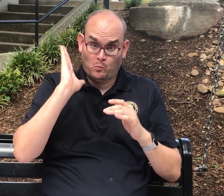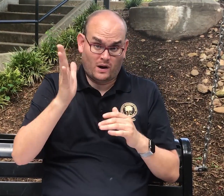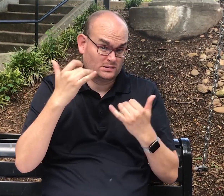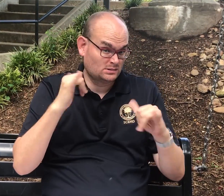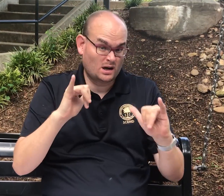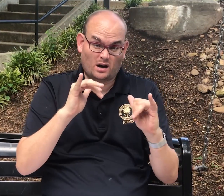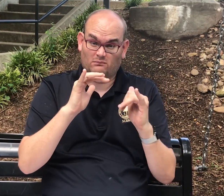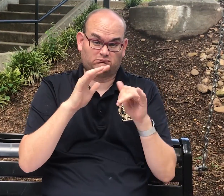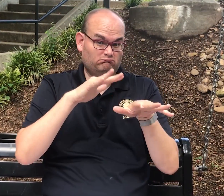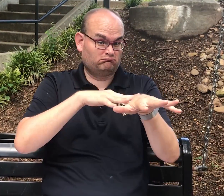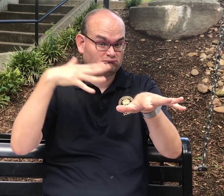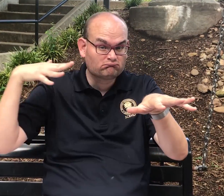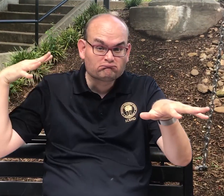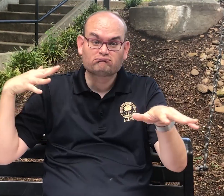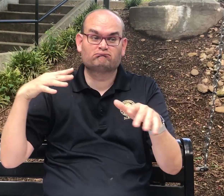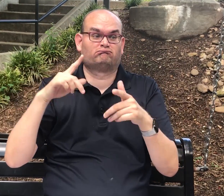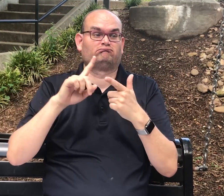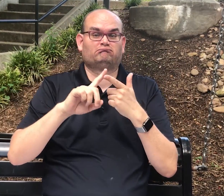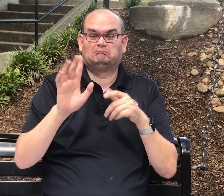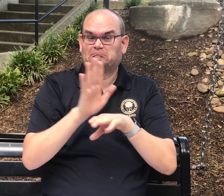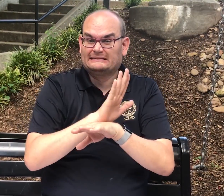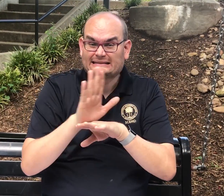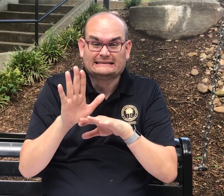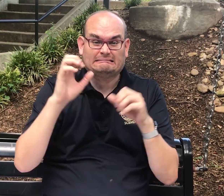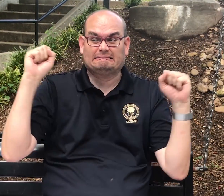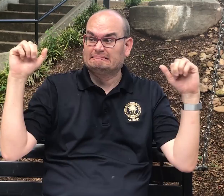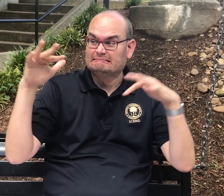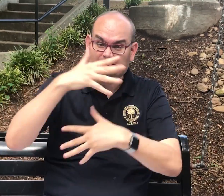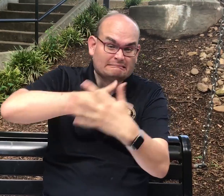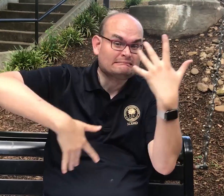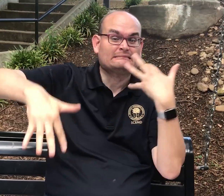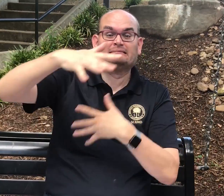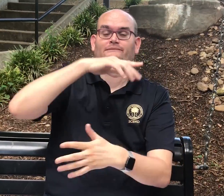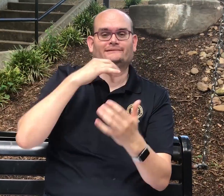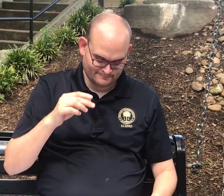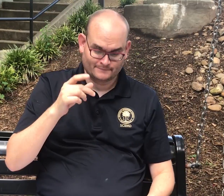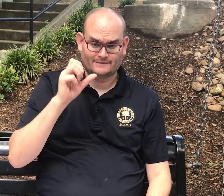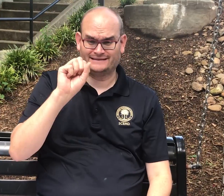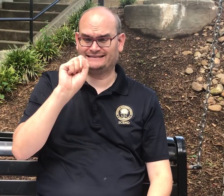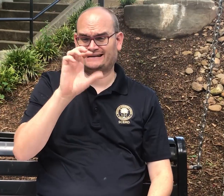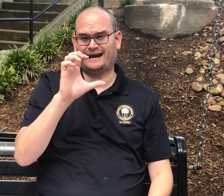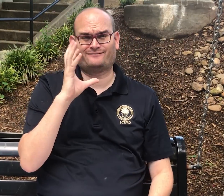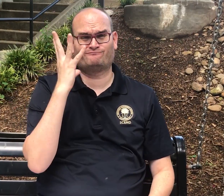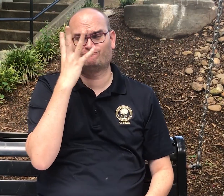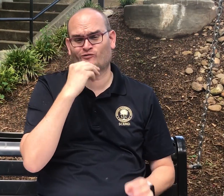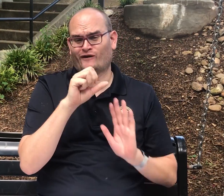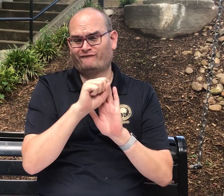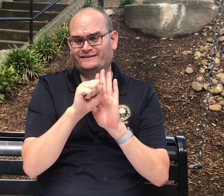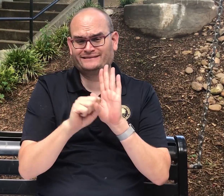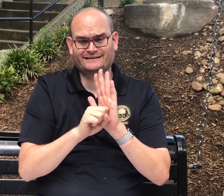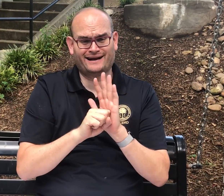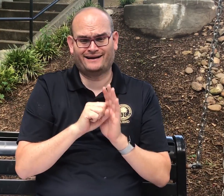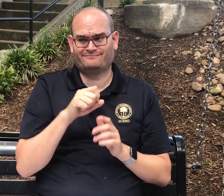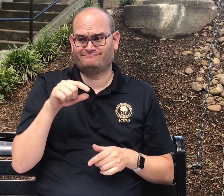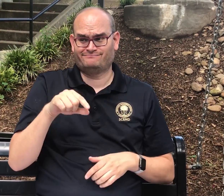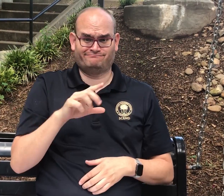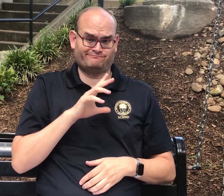WE WILL STILL ANTICIPATE HEAVY TRAFFIC AND HEIGHTENED BUSINESS ACTIVITY SOUTH CAROLINA IS A BEAUTIFUL STATE